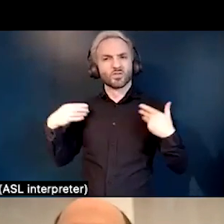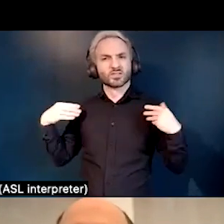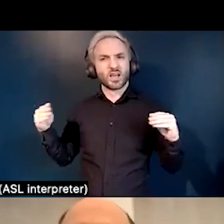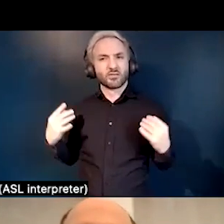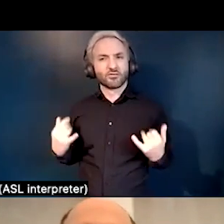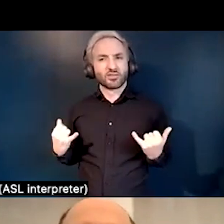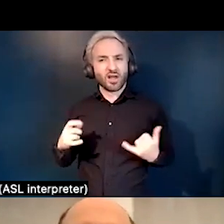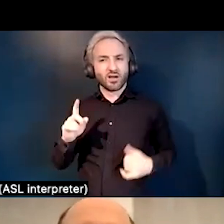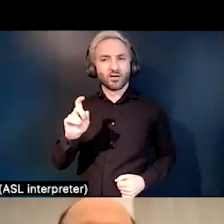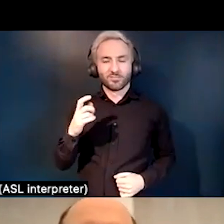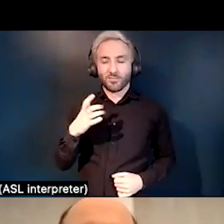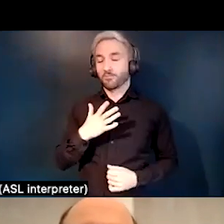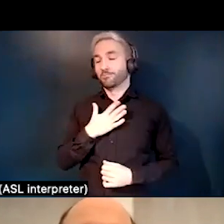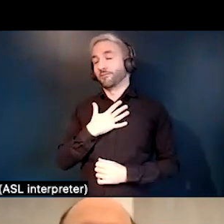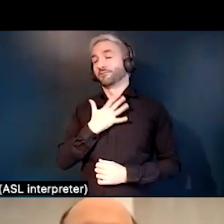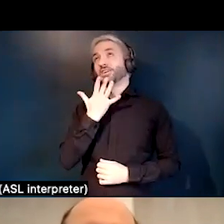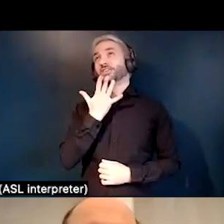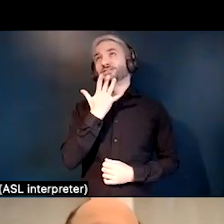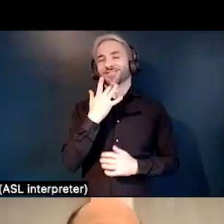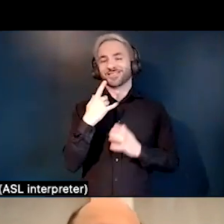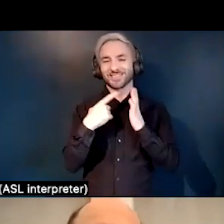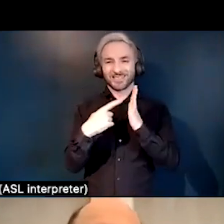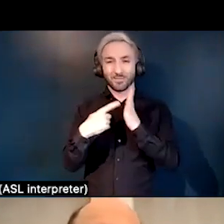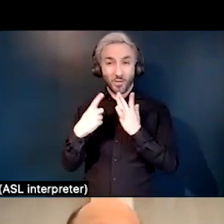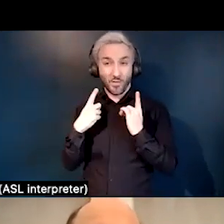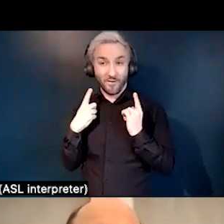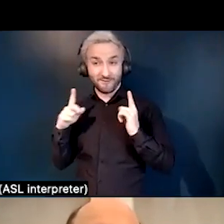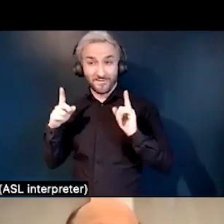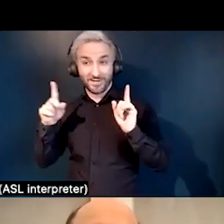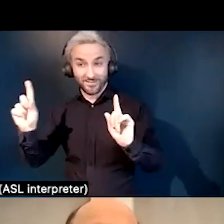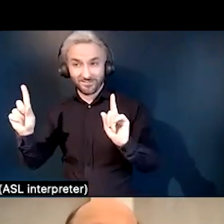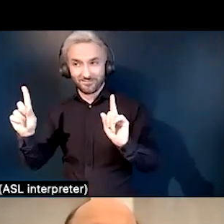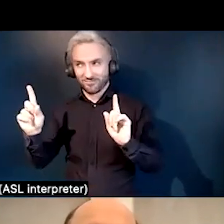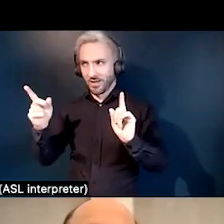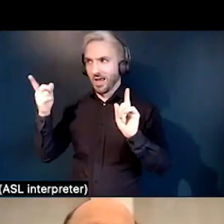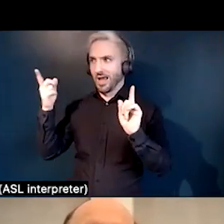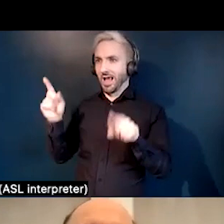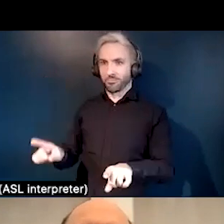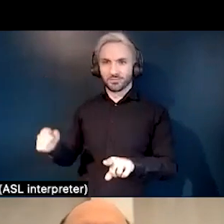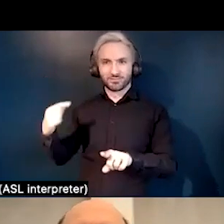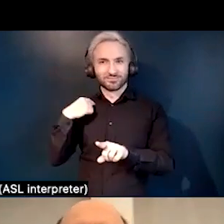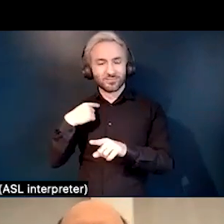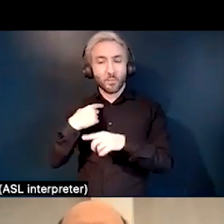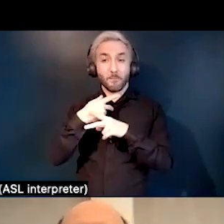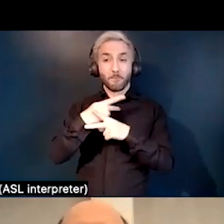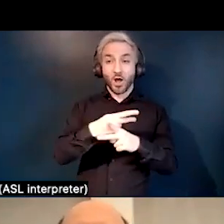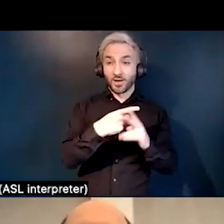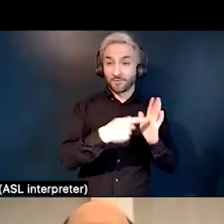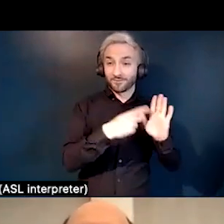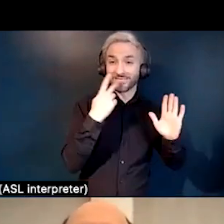One of my favourite examples of an effective example of product visibility is 49thshelf.com,